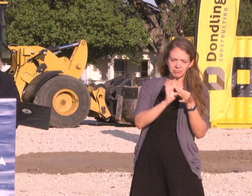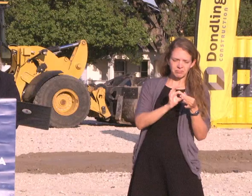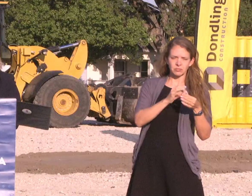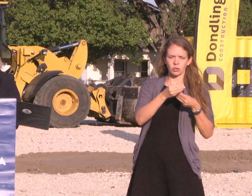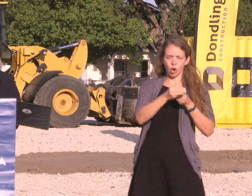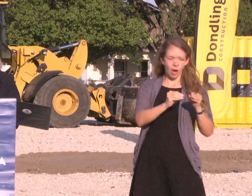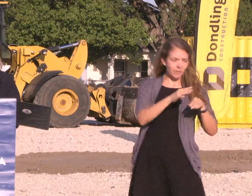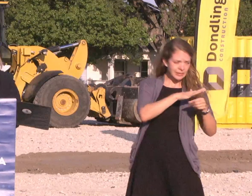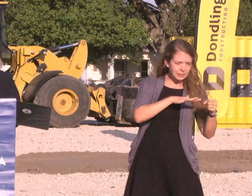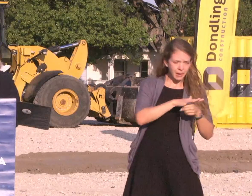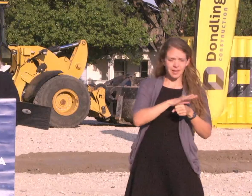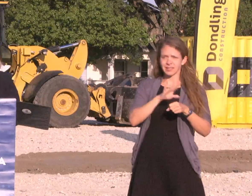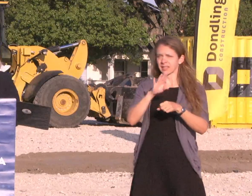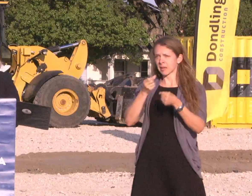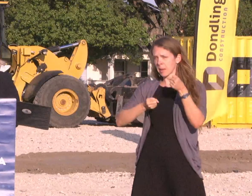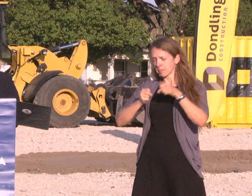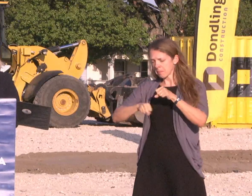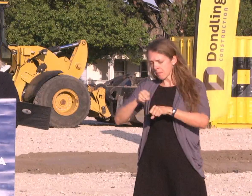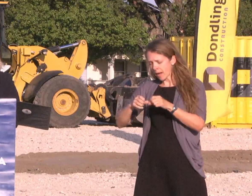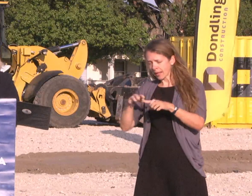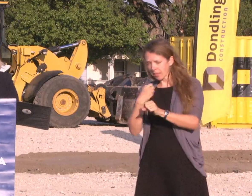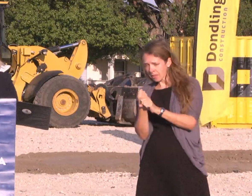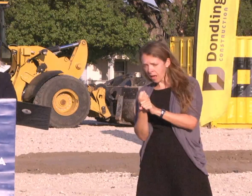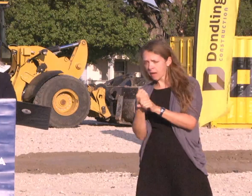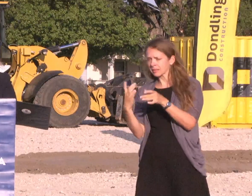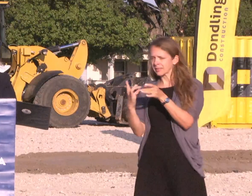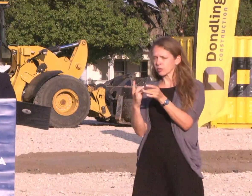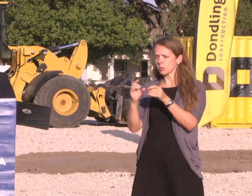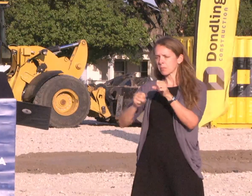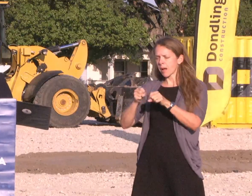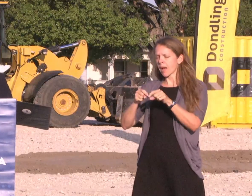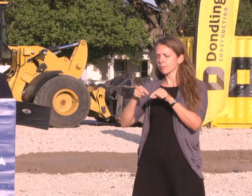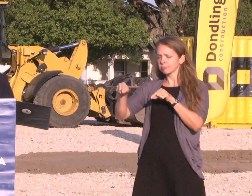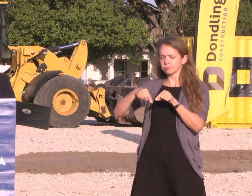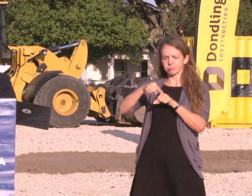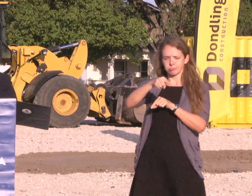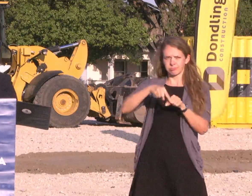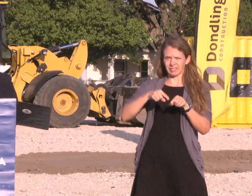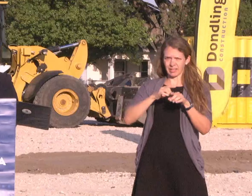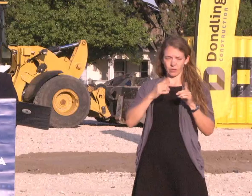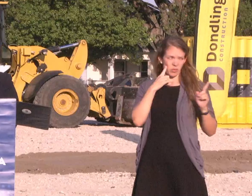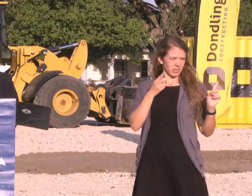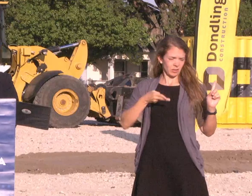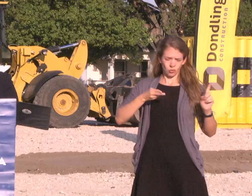offices and links to the bicycle and pedestrian Connections in this historic downtown area so